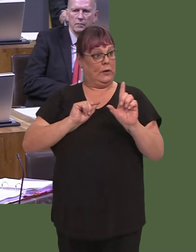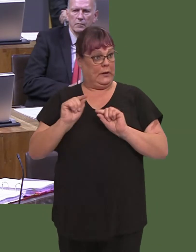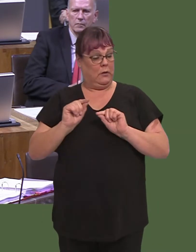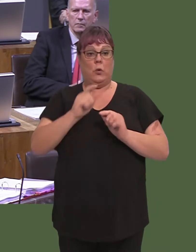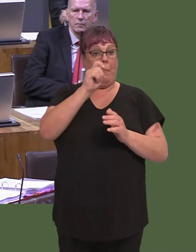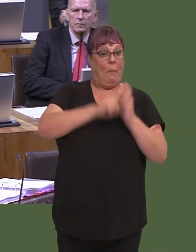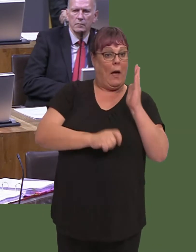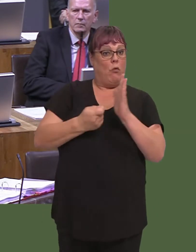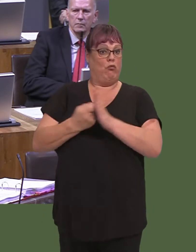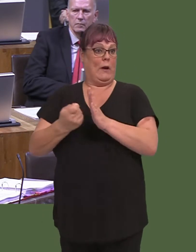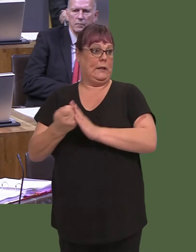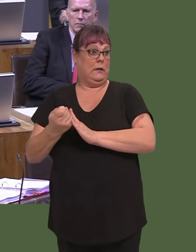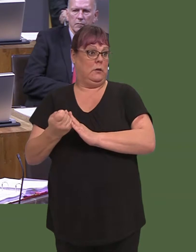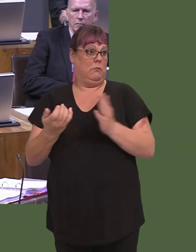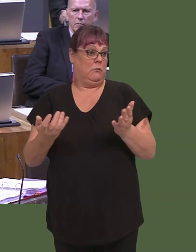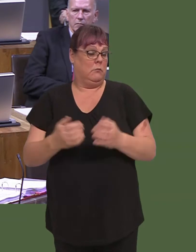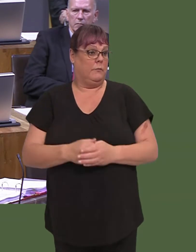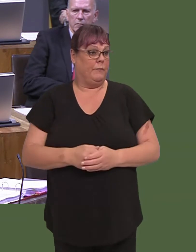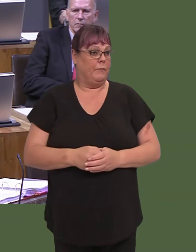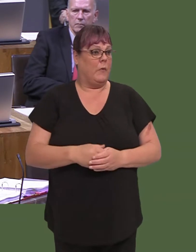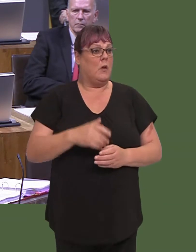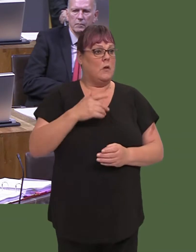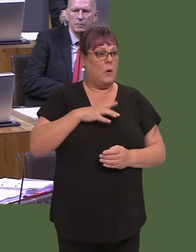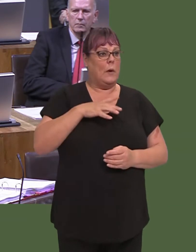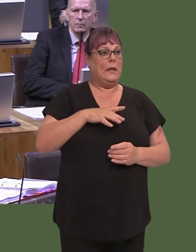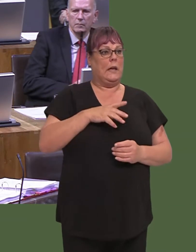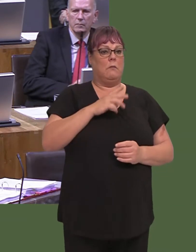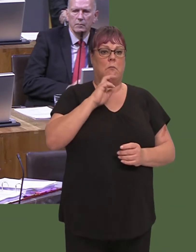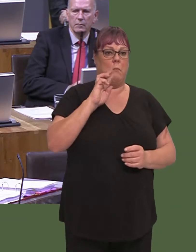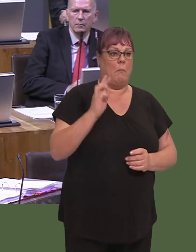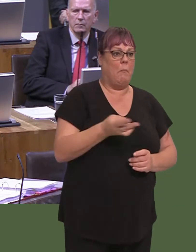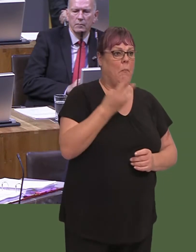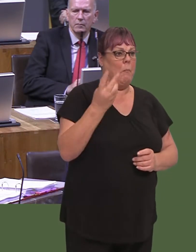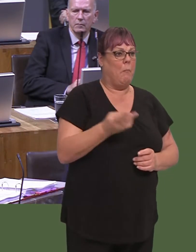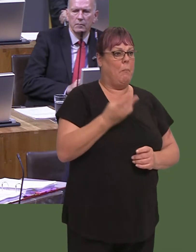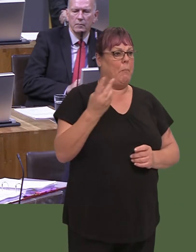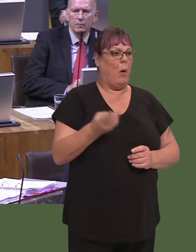That means that there should be a mixture of housing availableósome social housing,